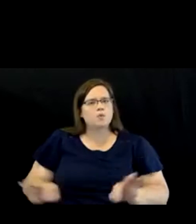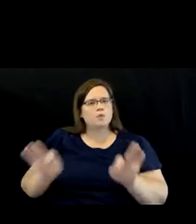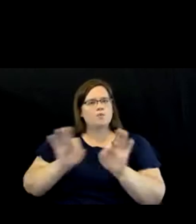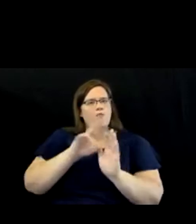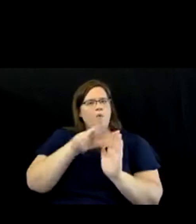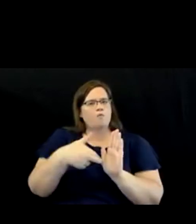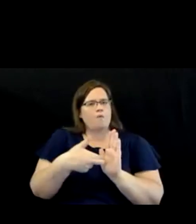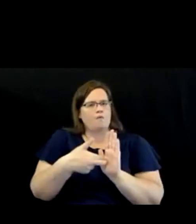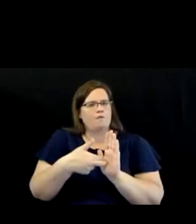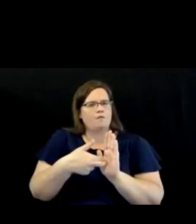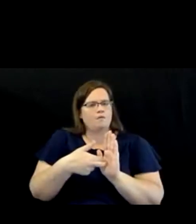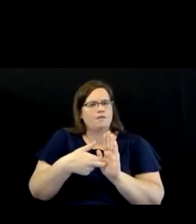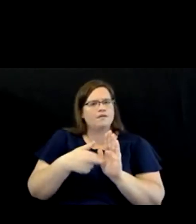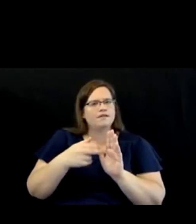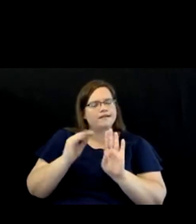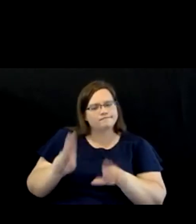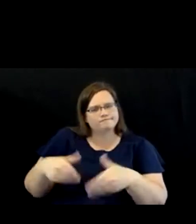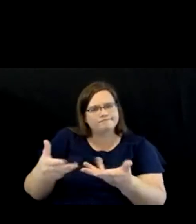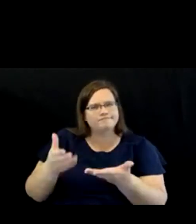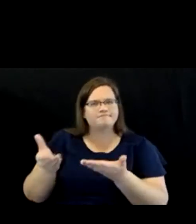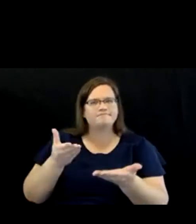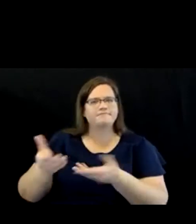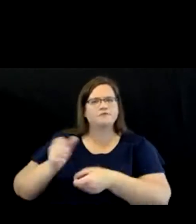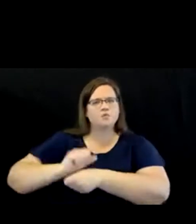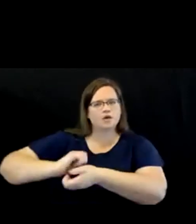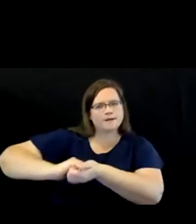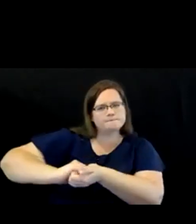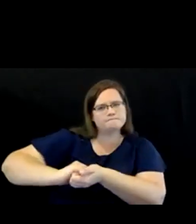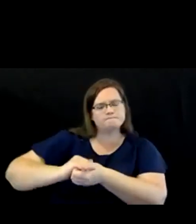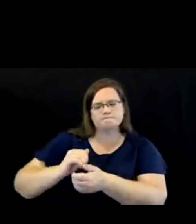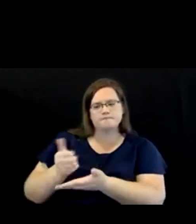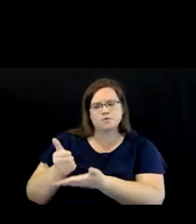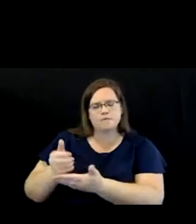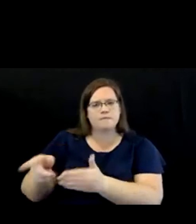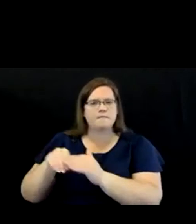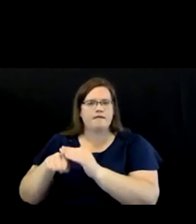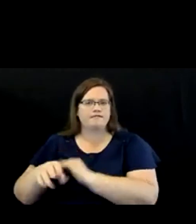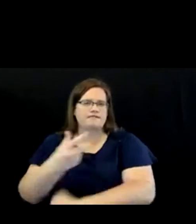in providing services to people with disabilities to access vaccines.